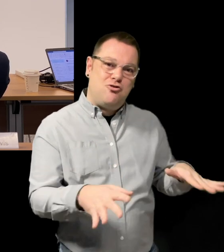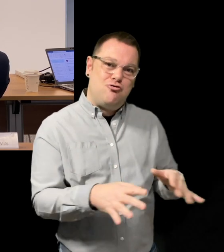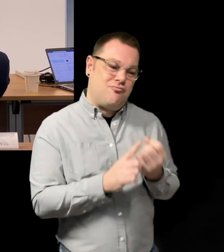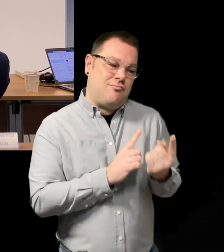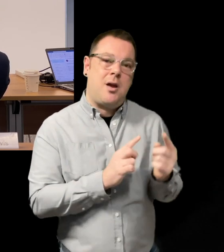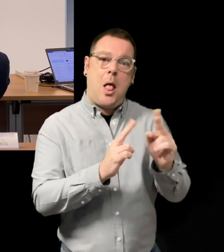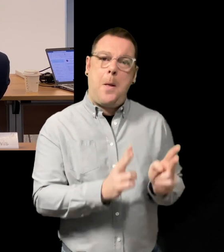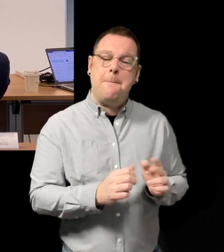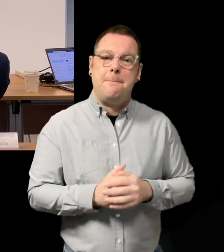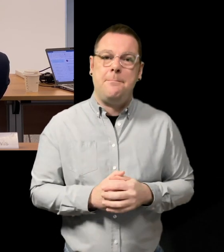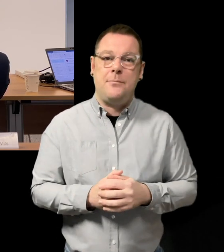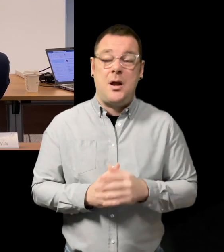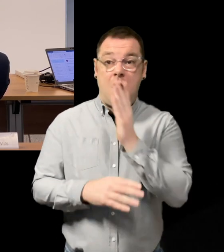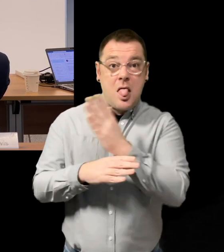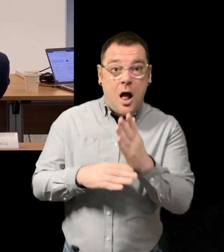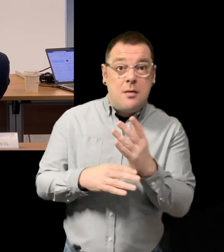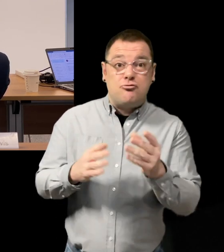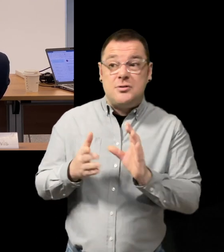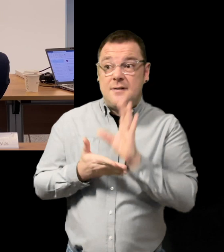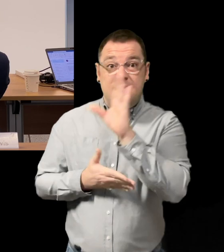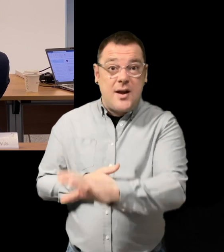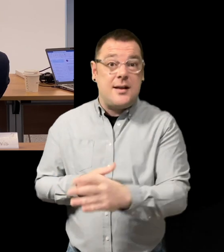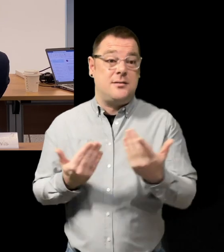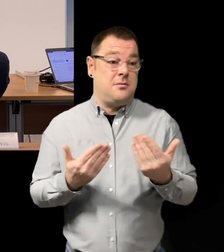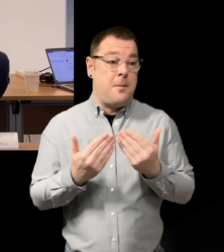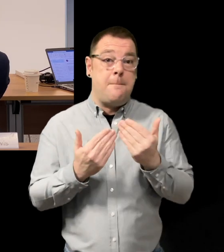investing in our library estate, creating more places for children